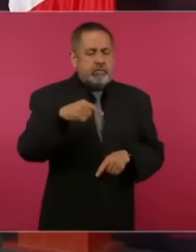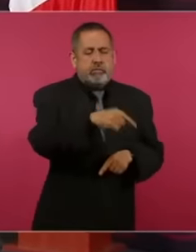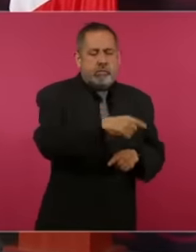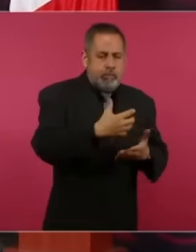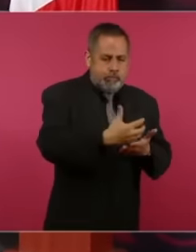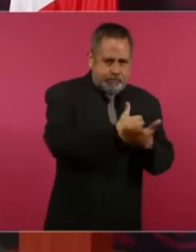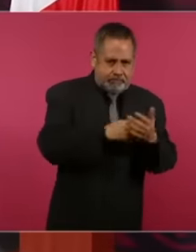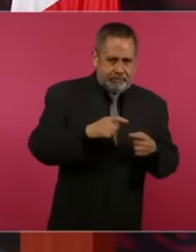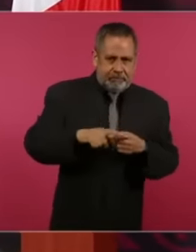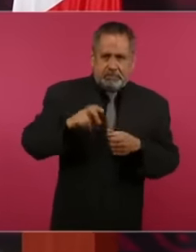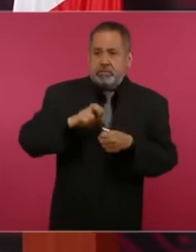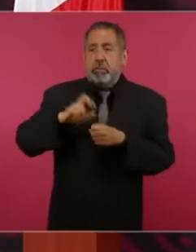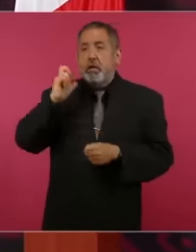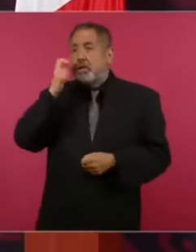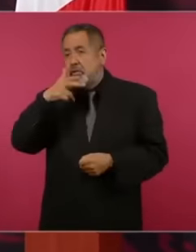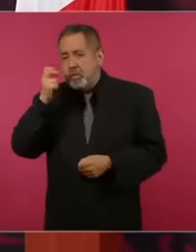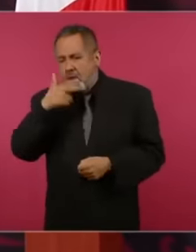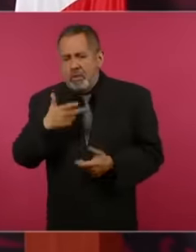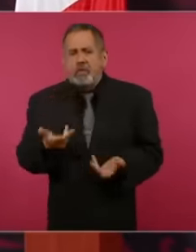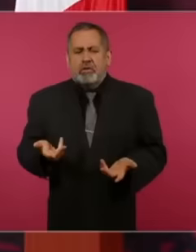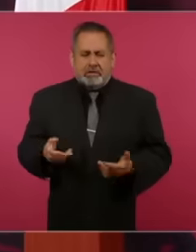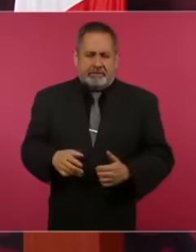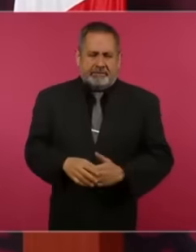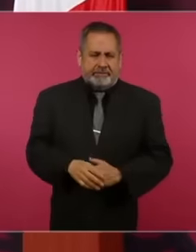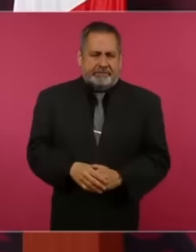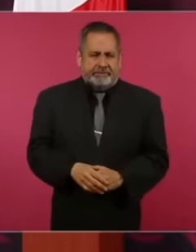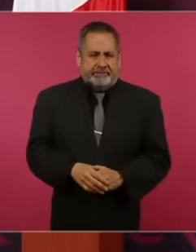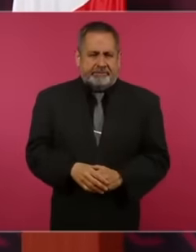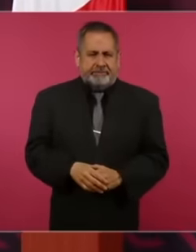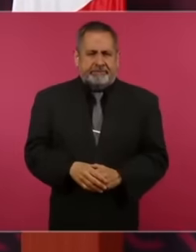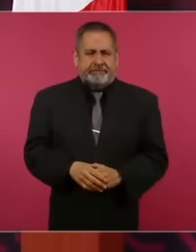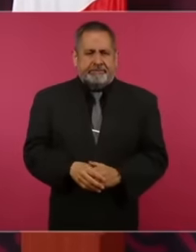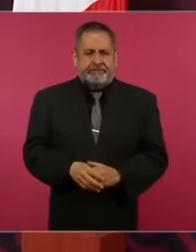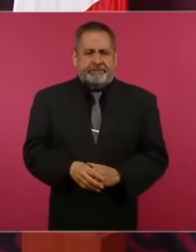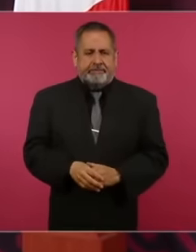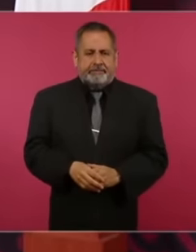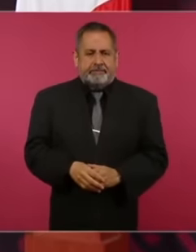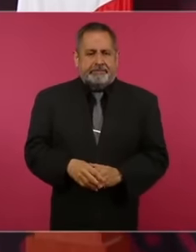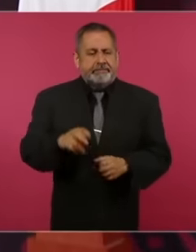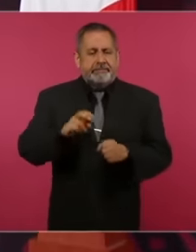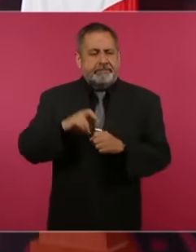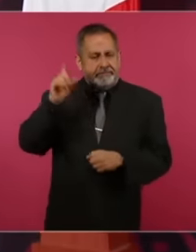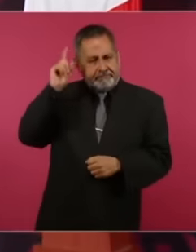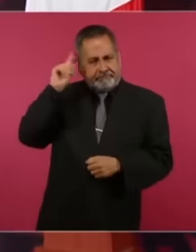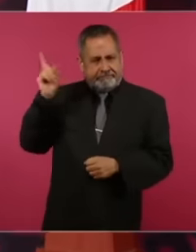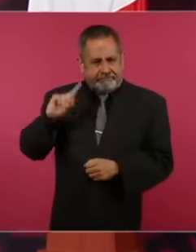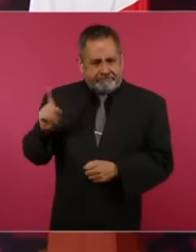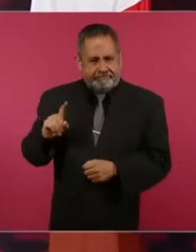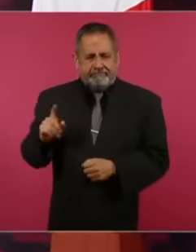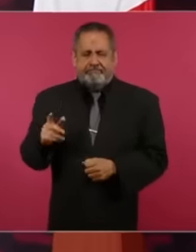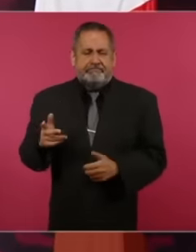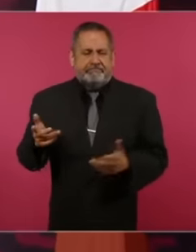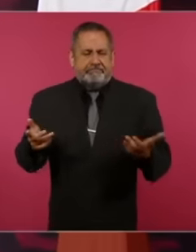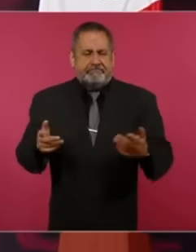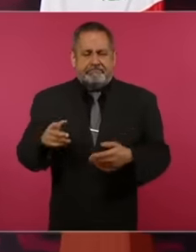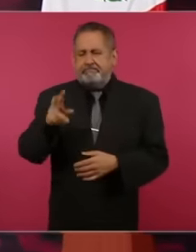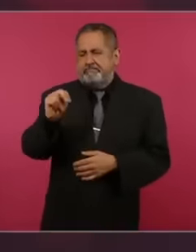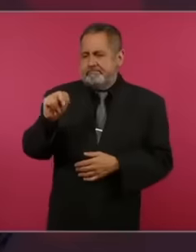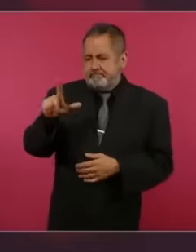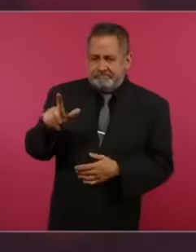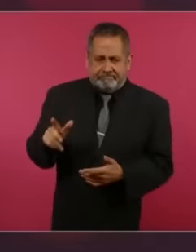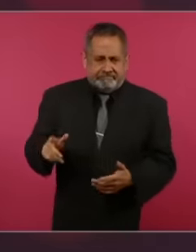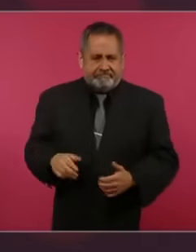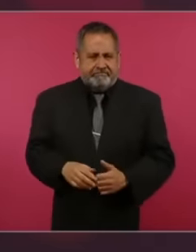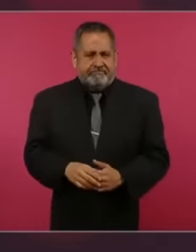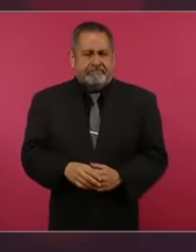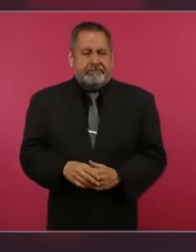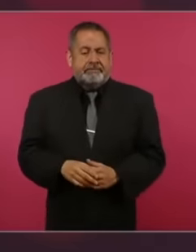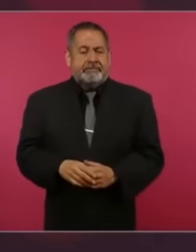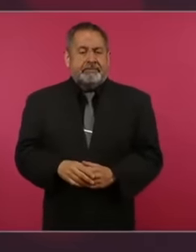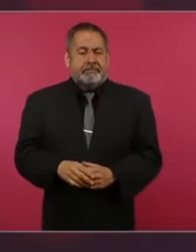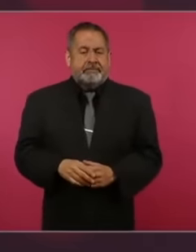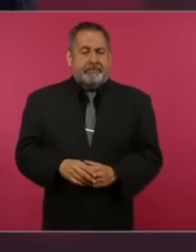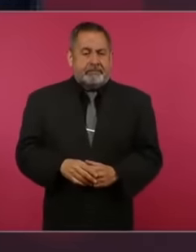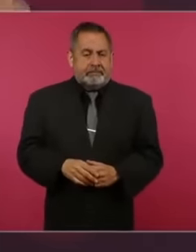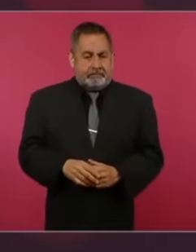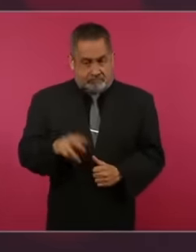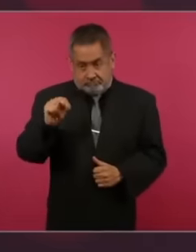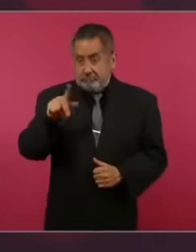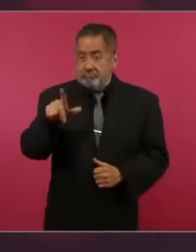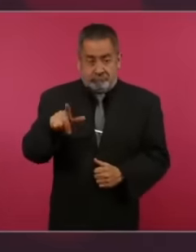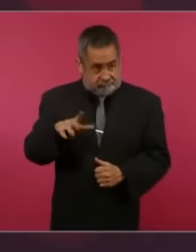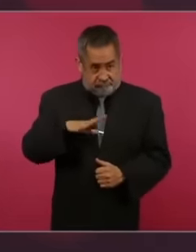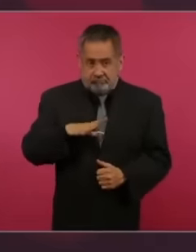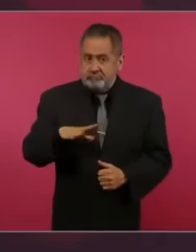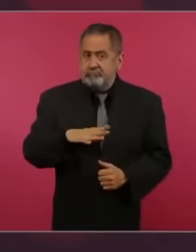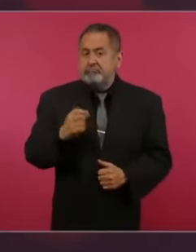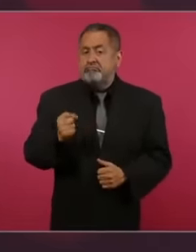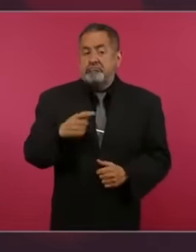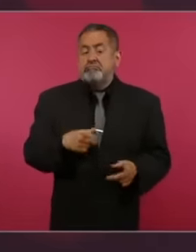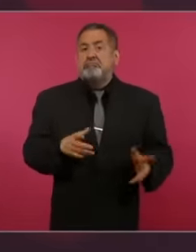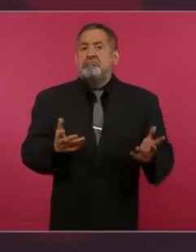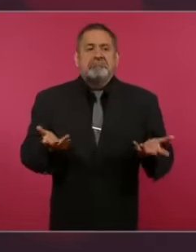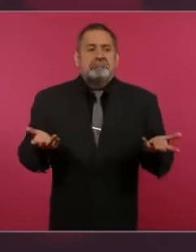Chihuahua in Zacatecas in Nuevo León that there